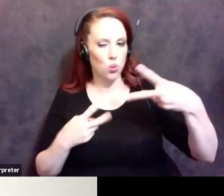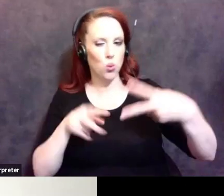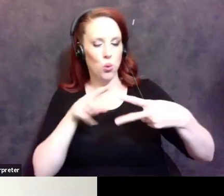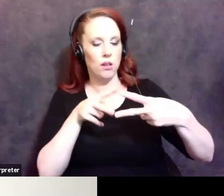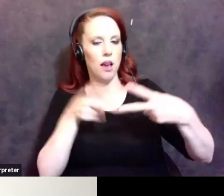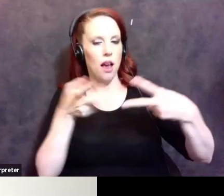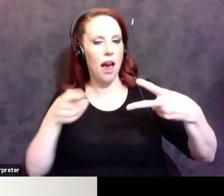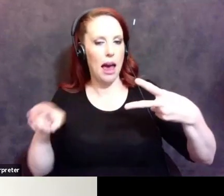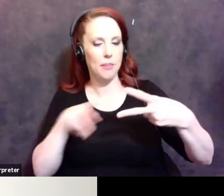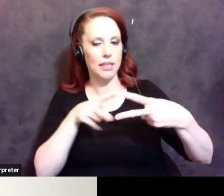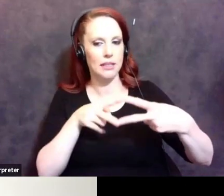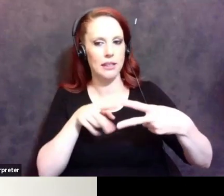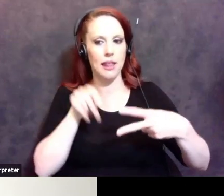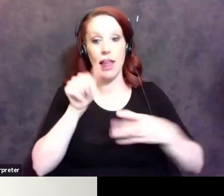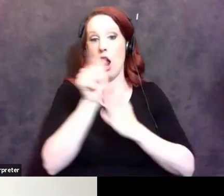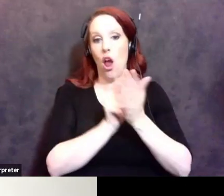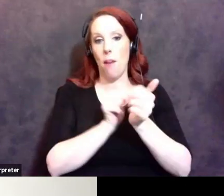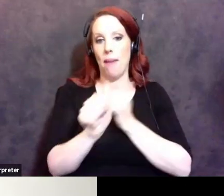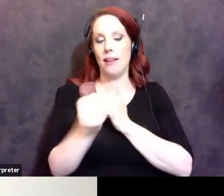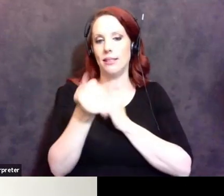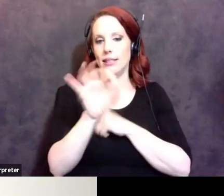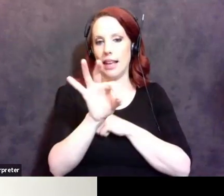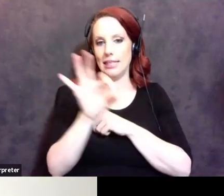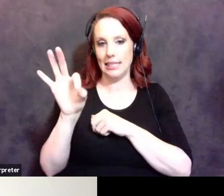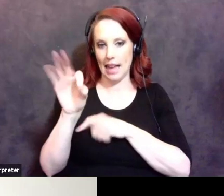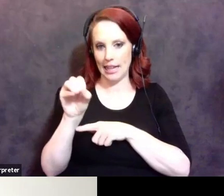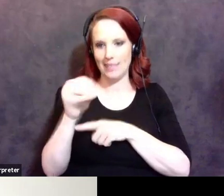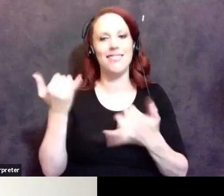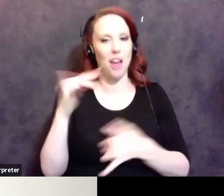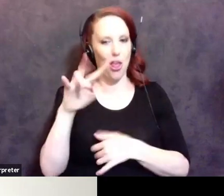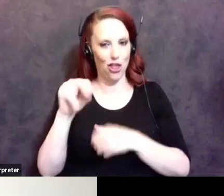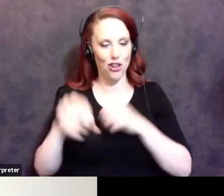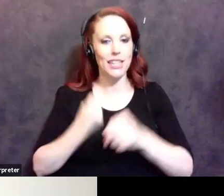there. This was passed in 1990 which is why this year is the 30th anniversary. On the